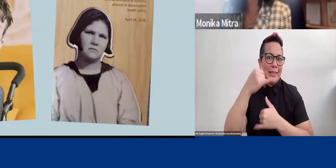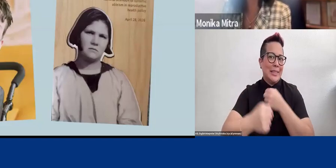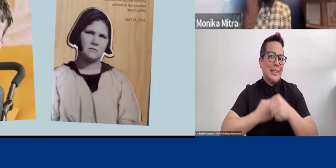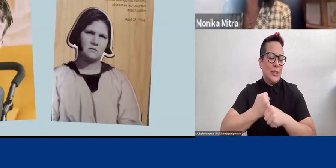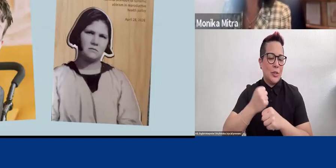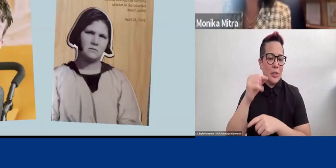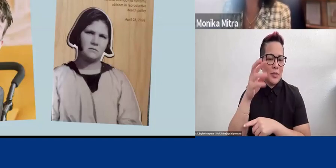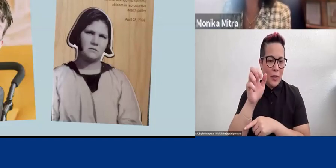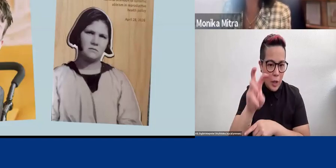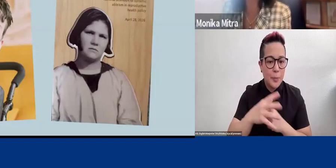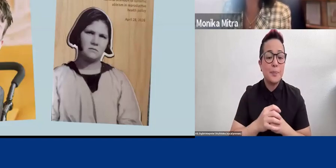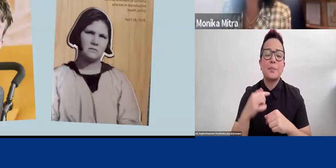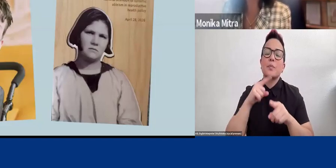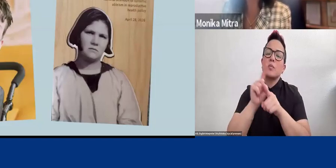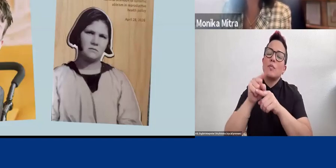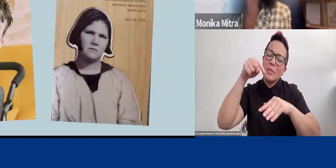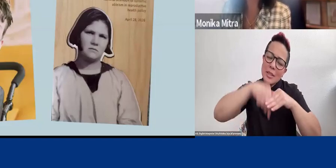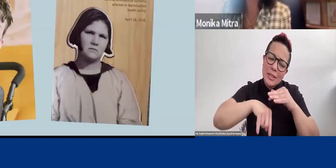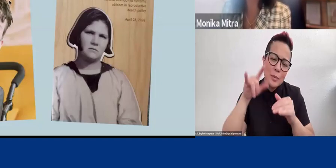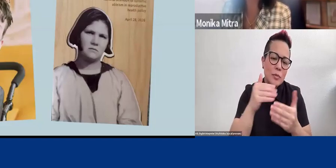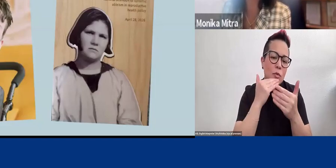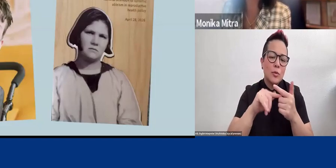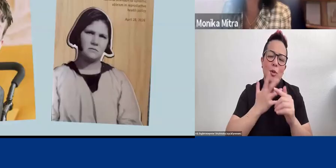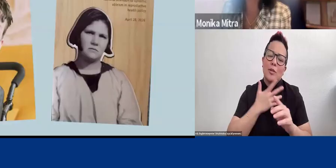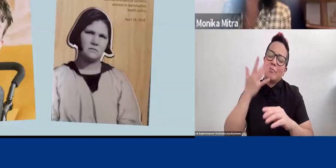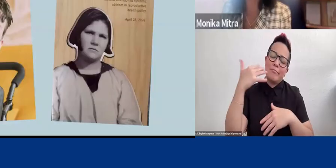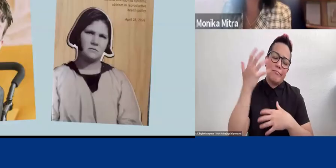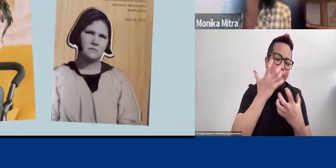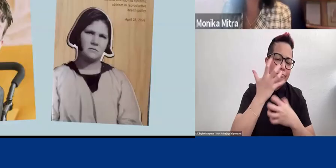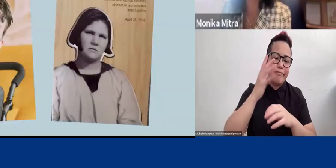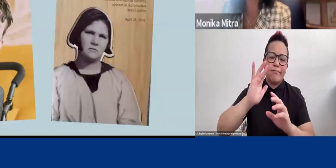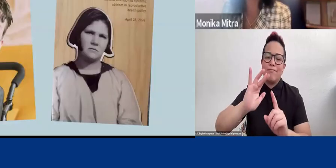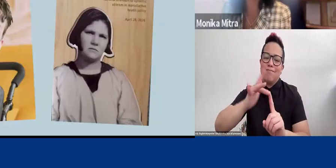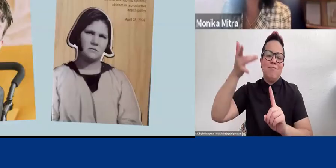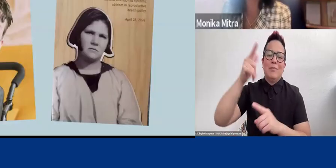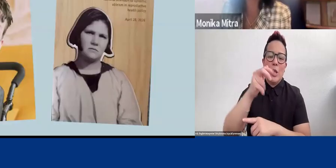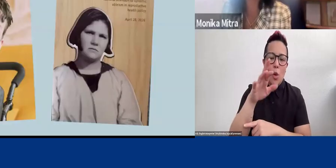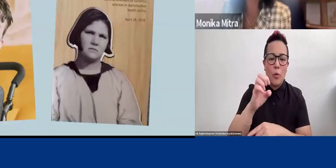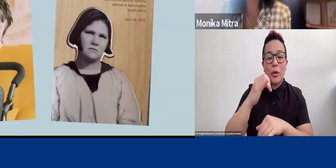Lurie Institute team, Wendy Peverell-Conti, Amy Abushanab, Nicole Lomerson, and Maddie